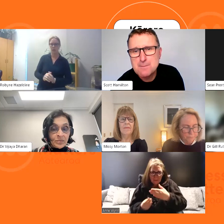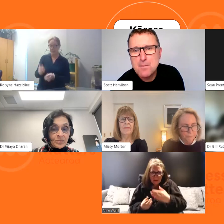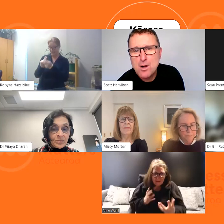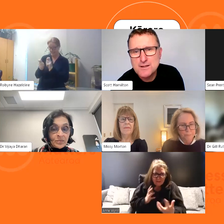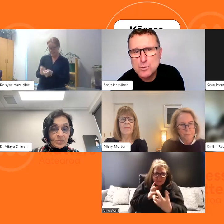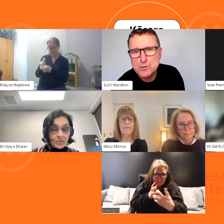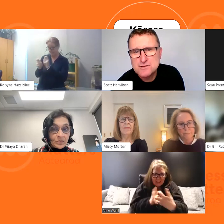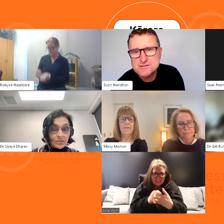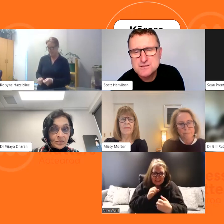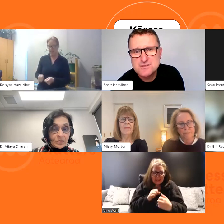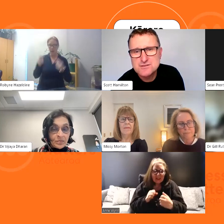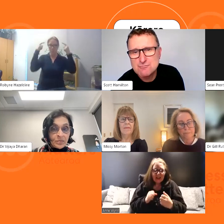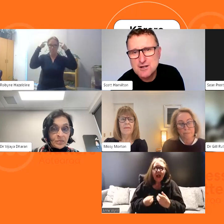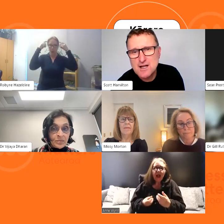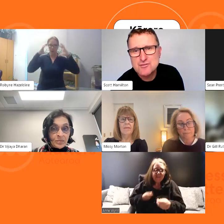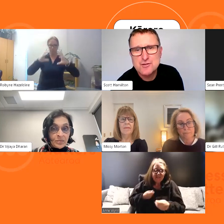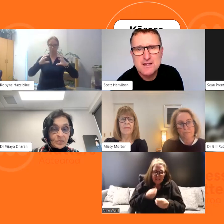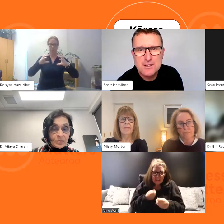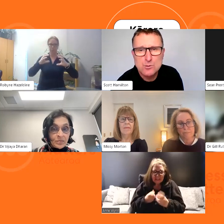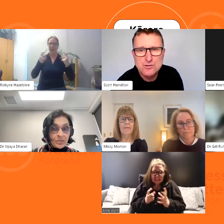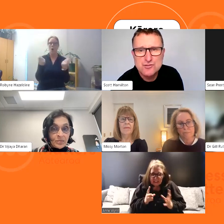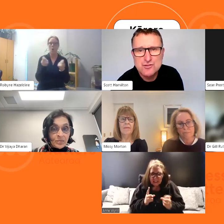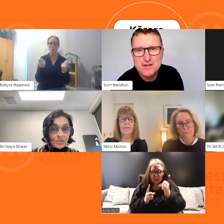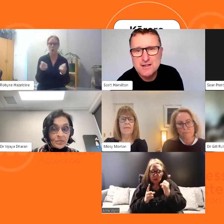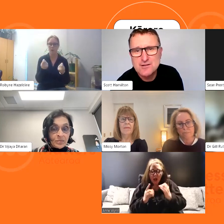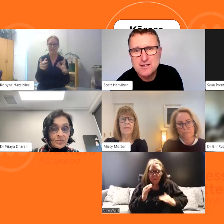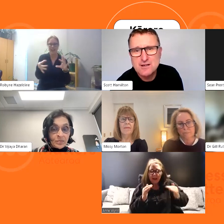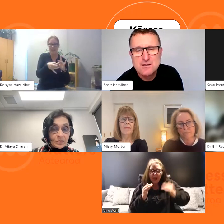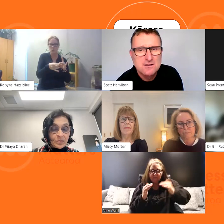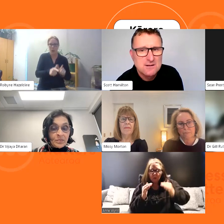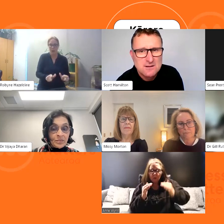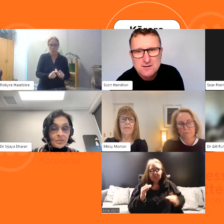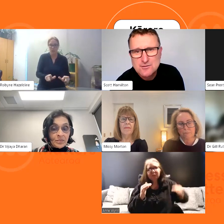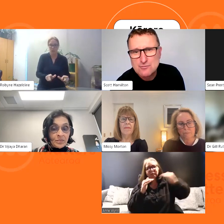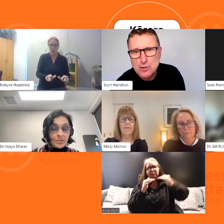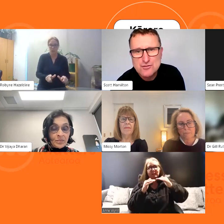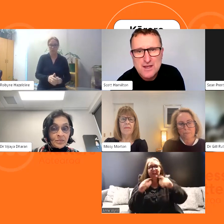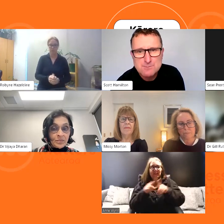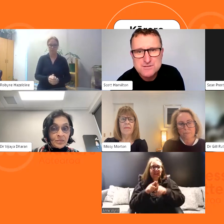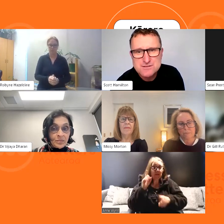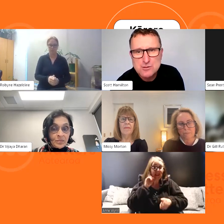their mind works in regards to language and knowledge gaps and